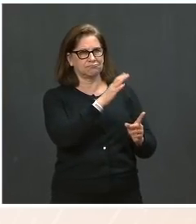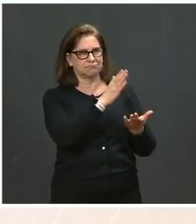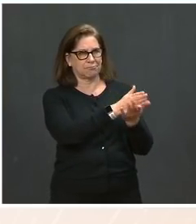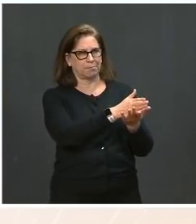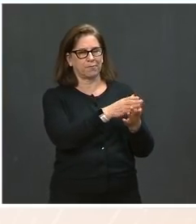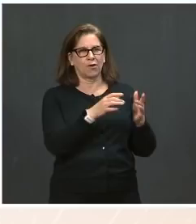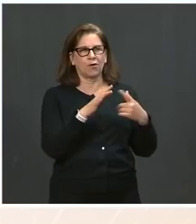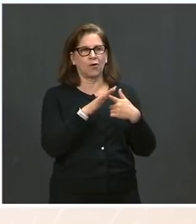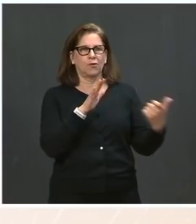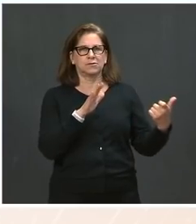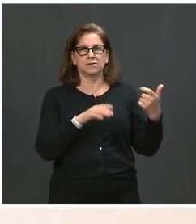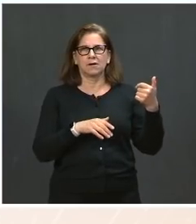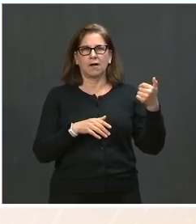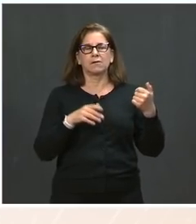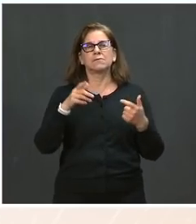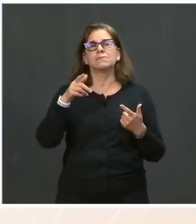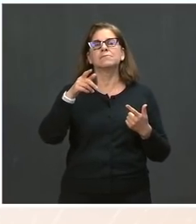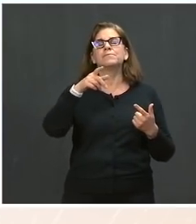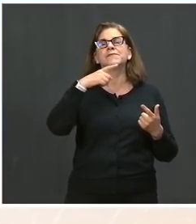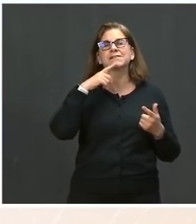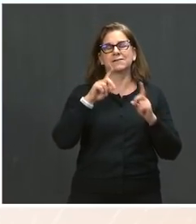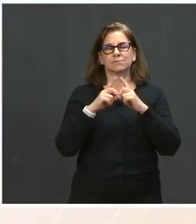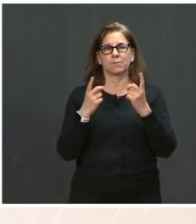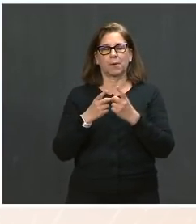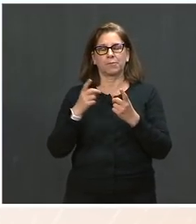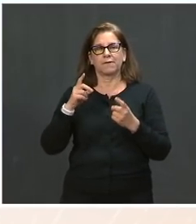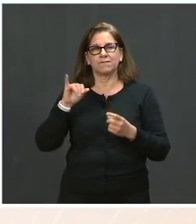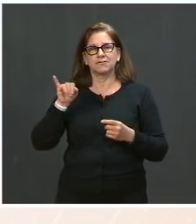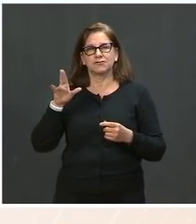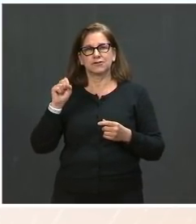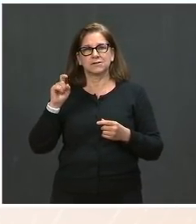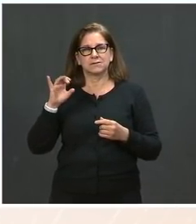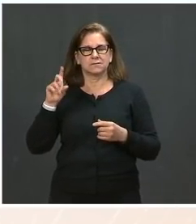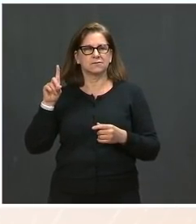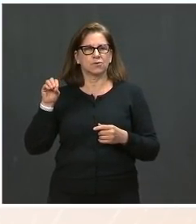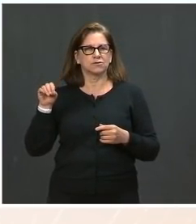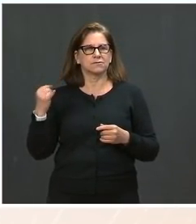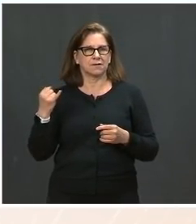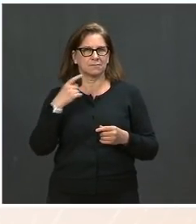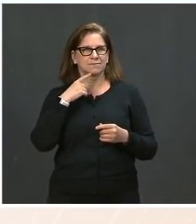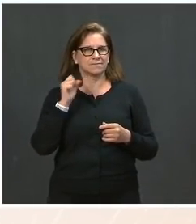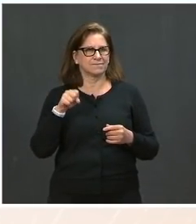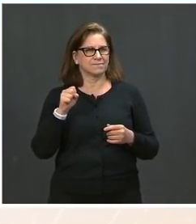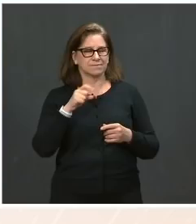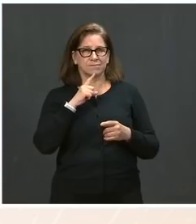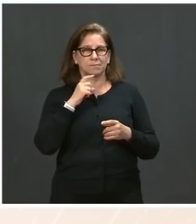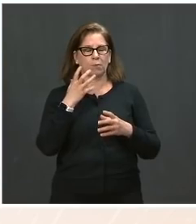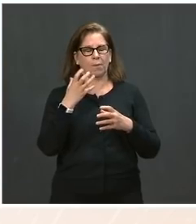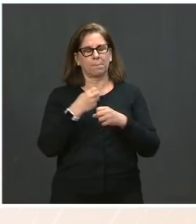It is certainly a step to make that more difficult, to regulate an area of gun production